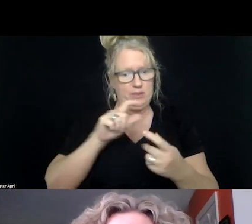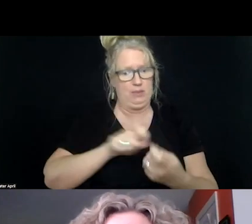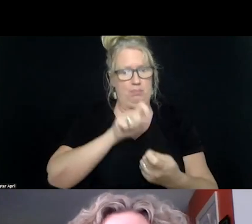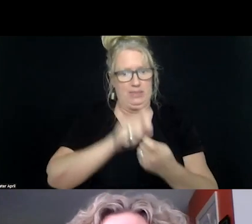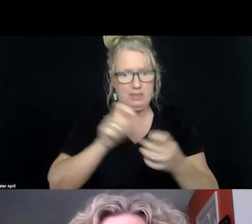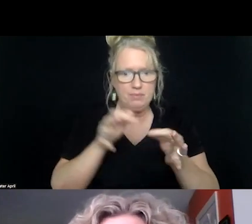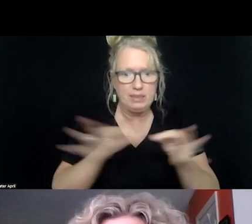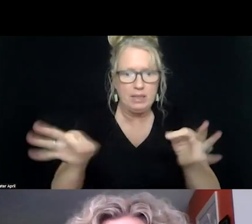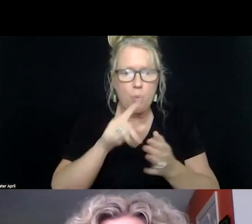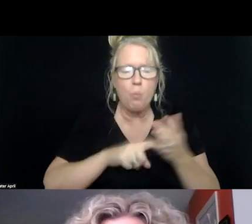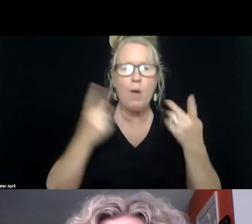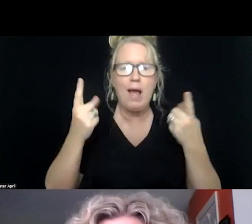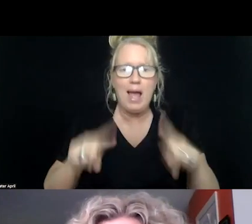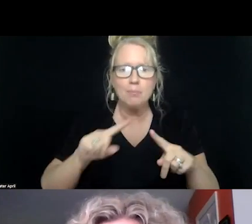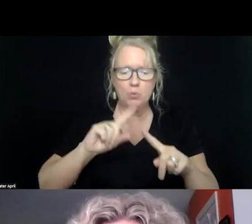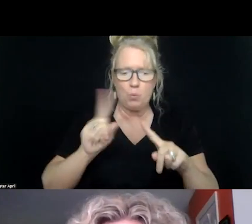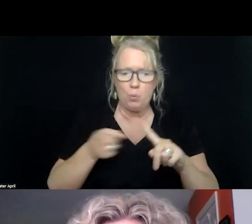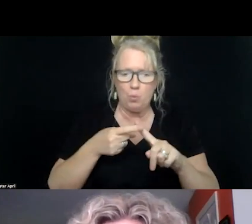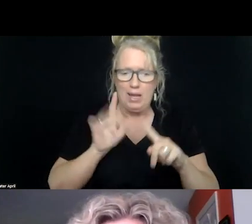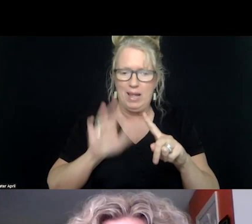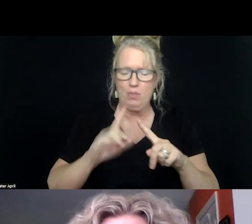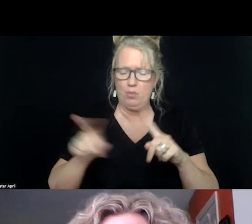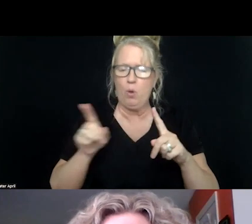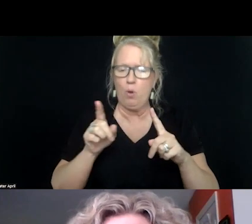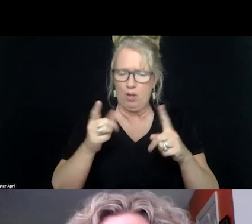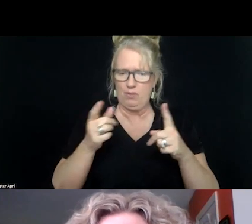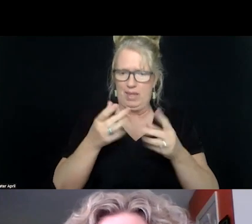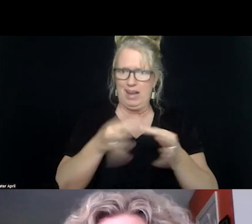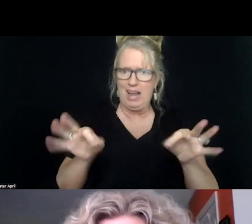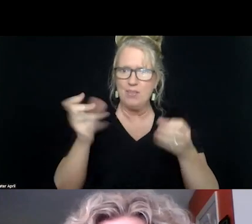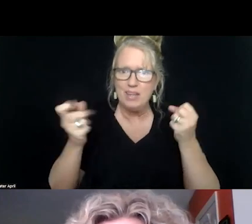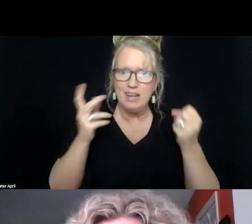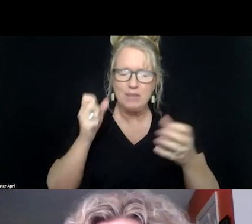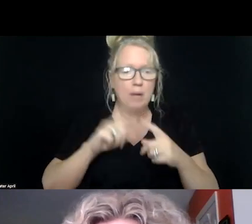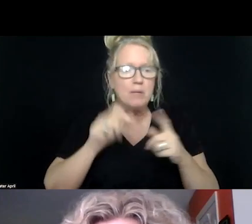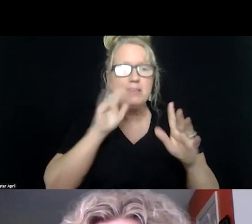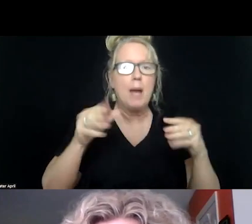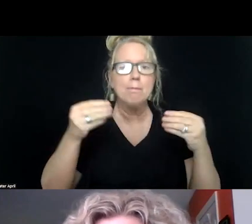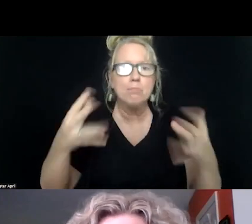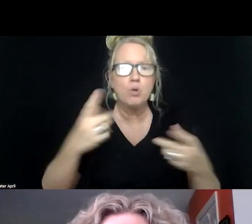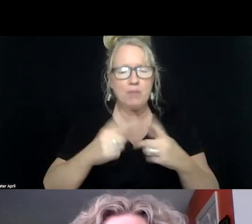WHAT HAPPENS WHEN THAT LANGUAGE AND THOSE DIRECT SERVICES ARE NOT PROVIDED IN A DIRECT WAY?